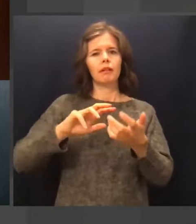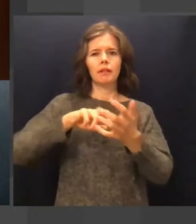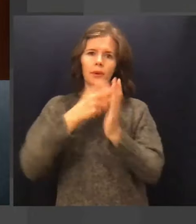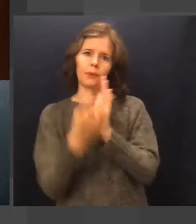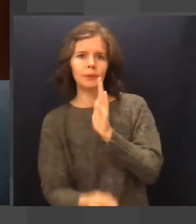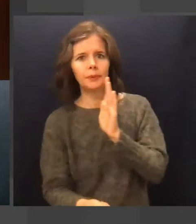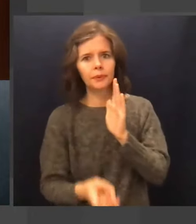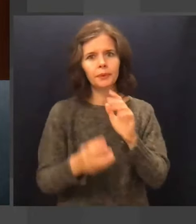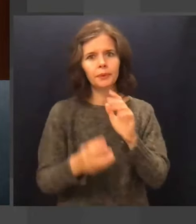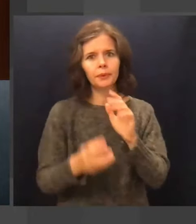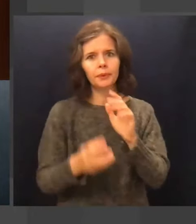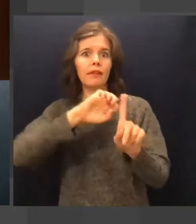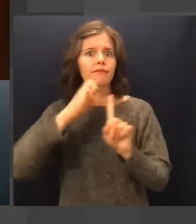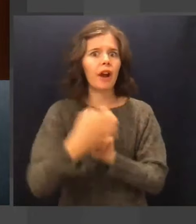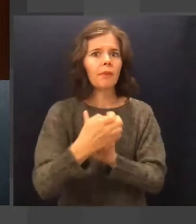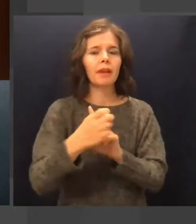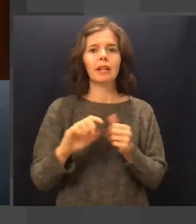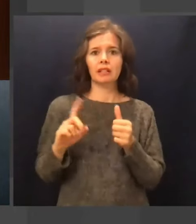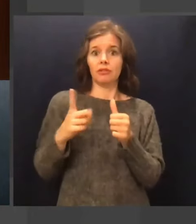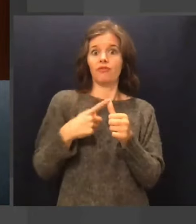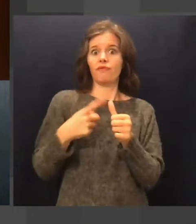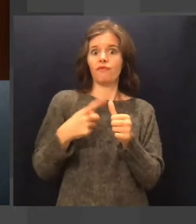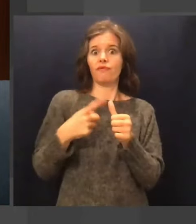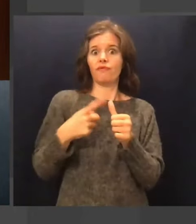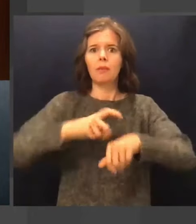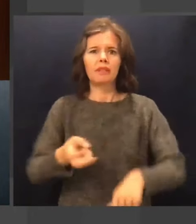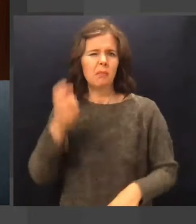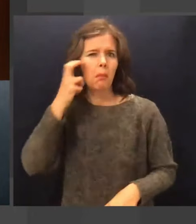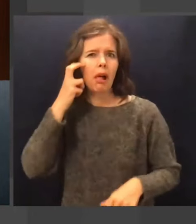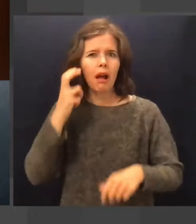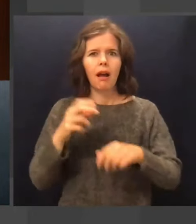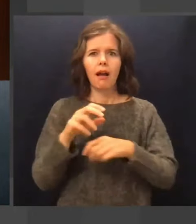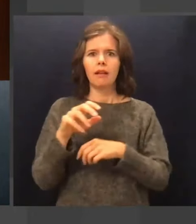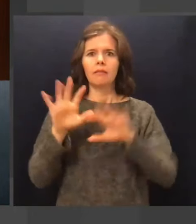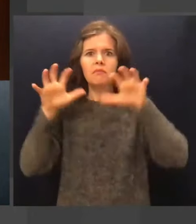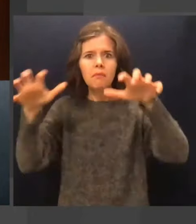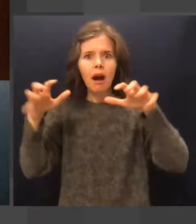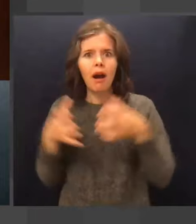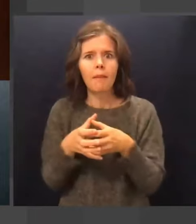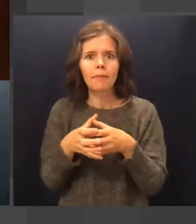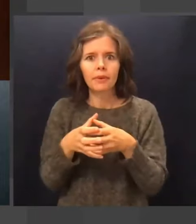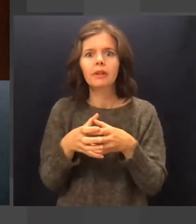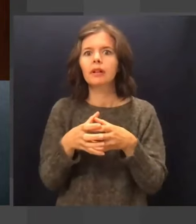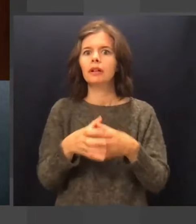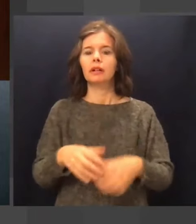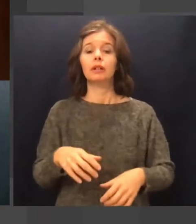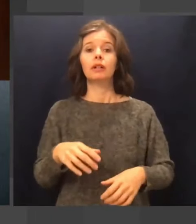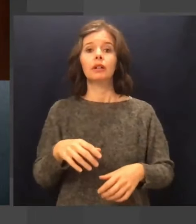IT CAN'T SEE ANYTHING. IT'S THE FIRST BLIND MOB IN